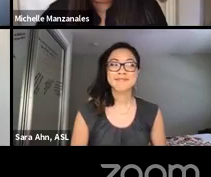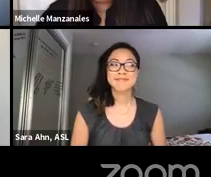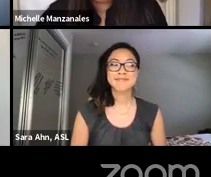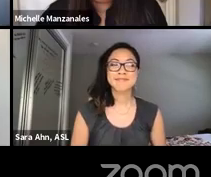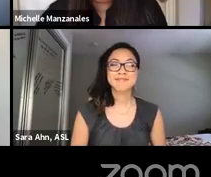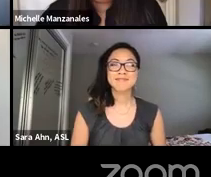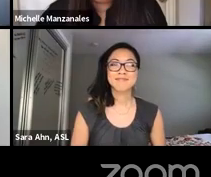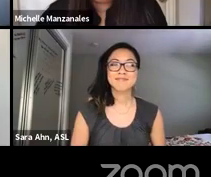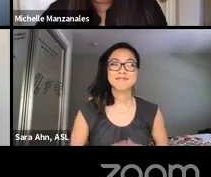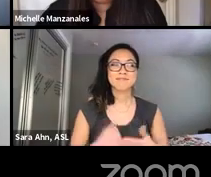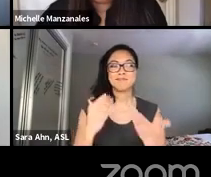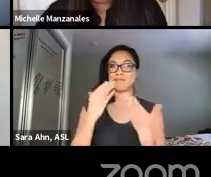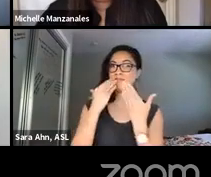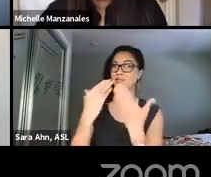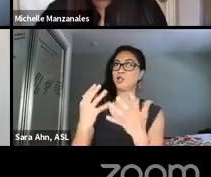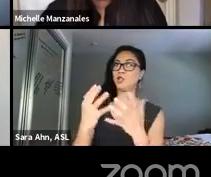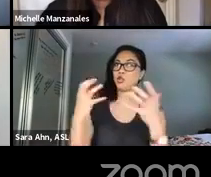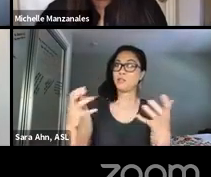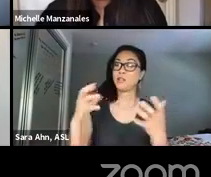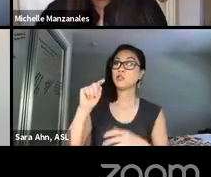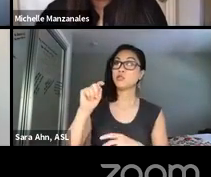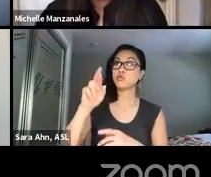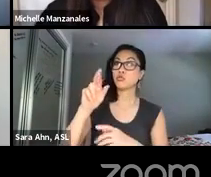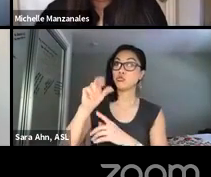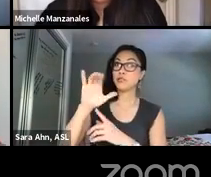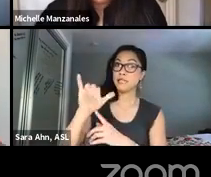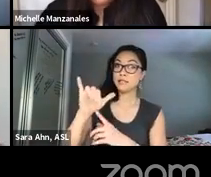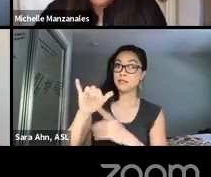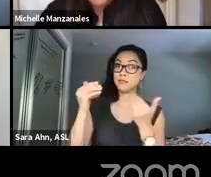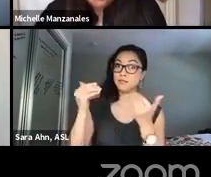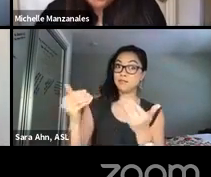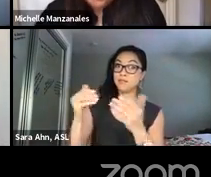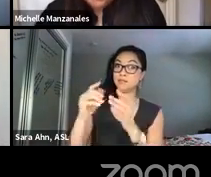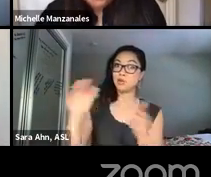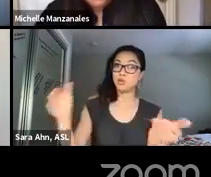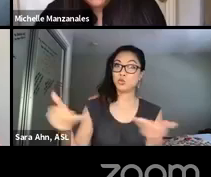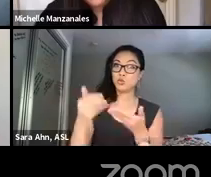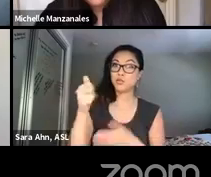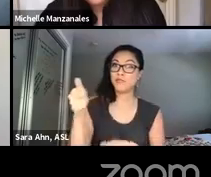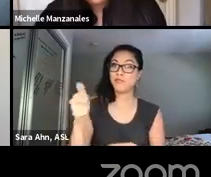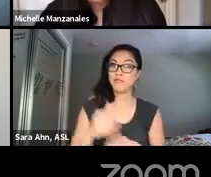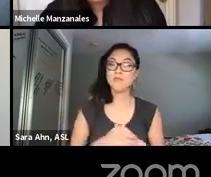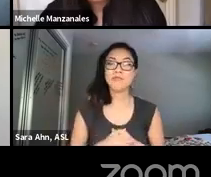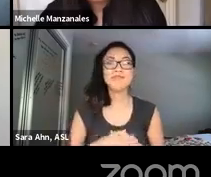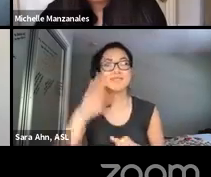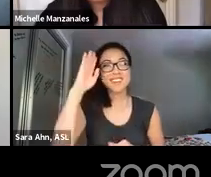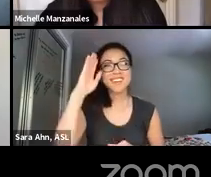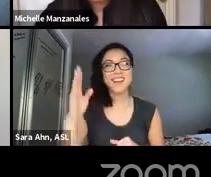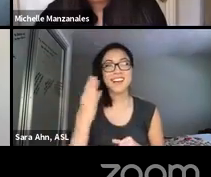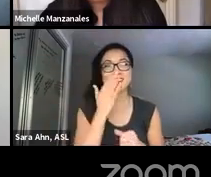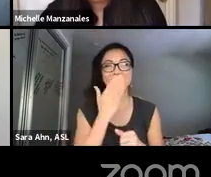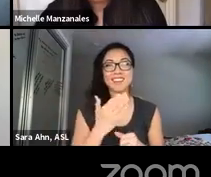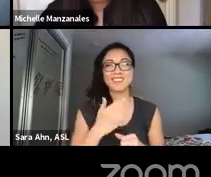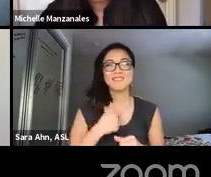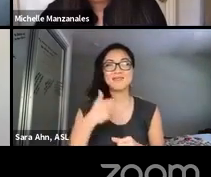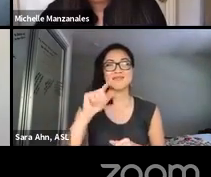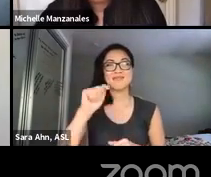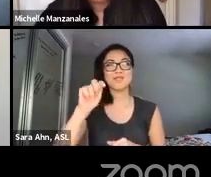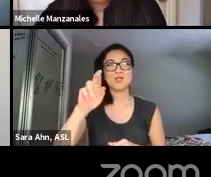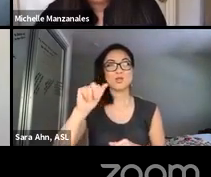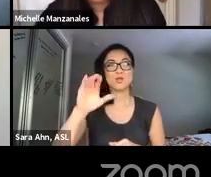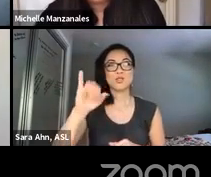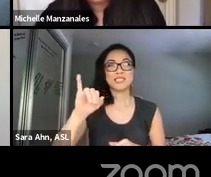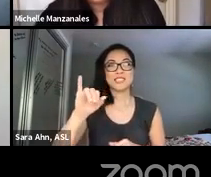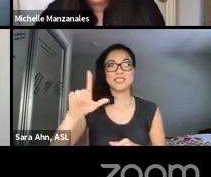would like to acknowledge the Lenape tribe. I live in Bushwick. My skin color is on the